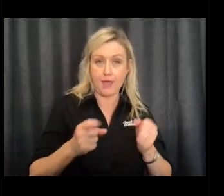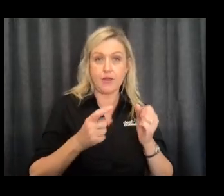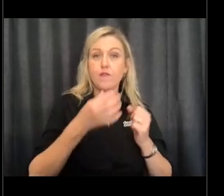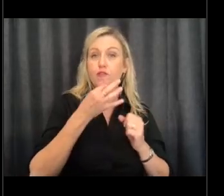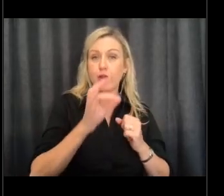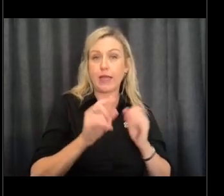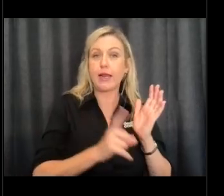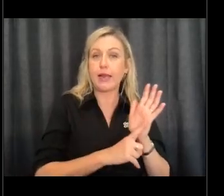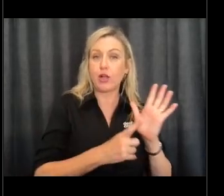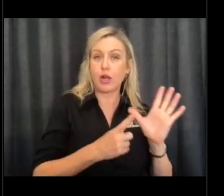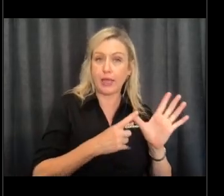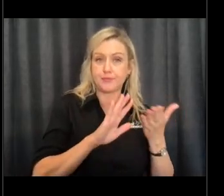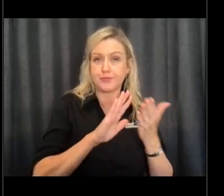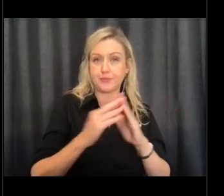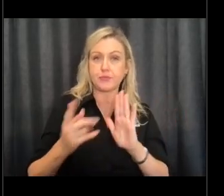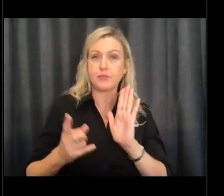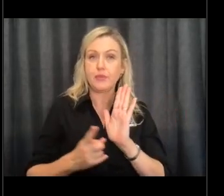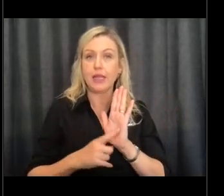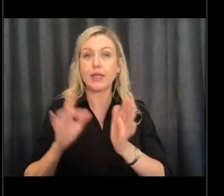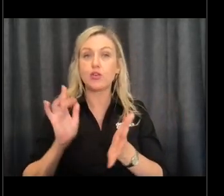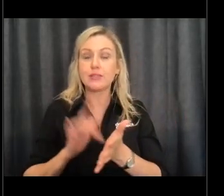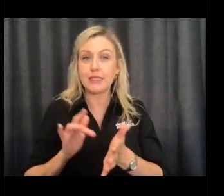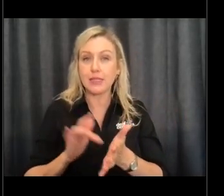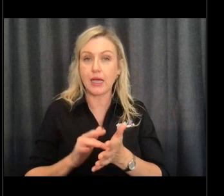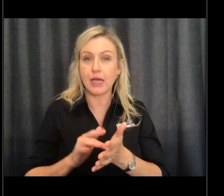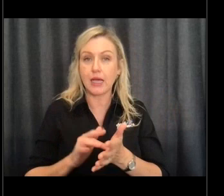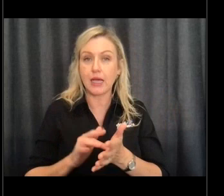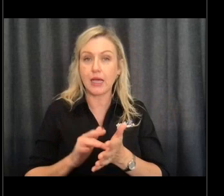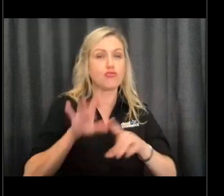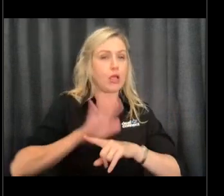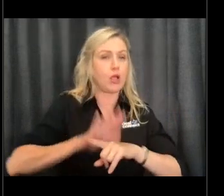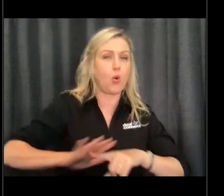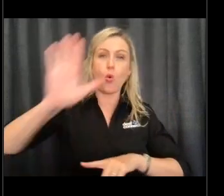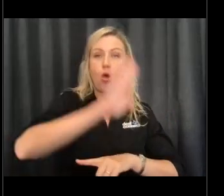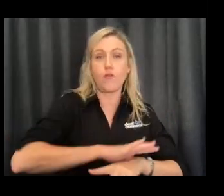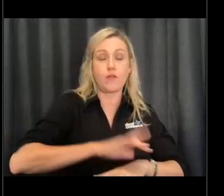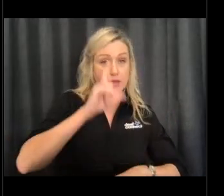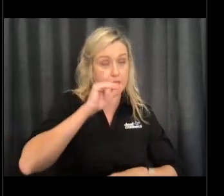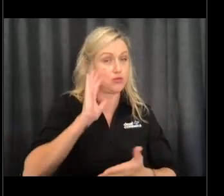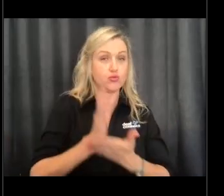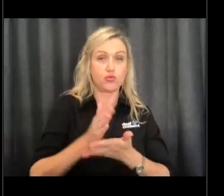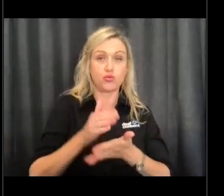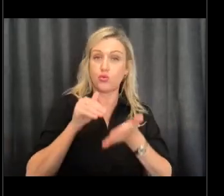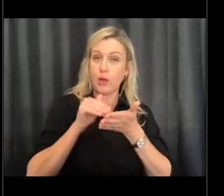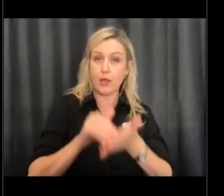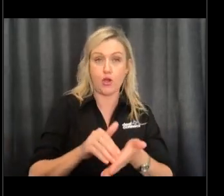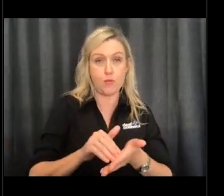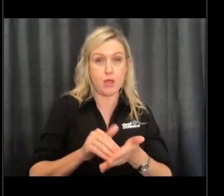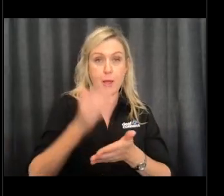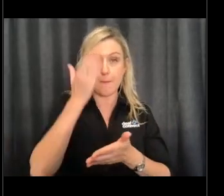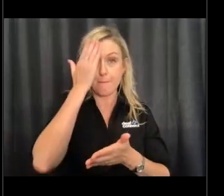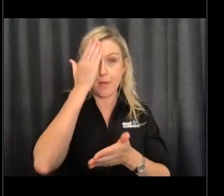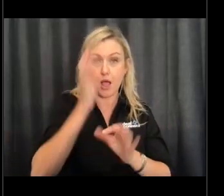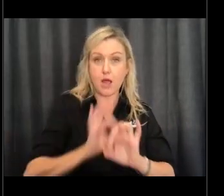right around the country who can give you that good unbiased legal advice on where you're at and what your rights are.